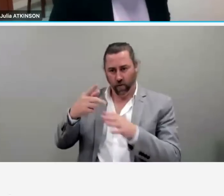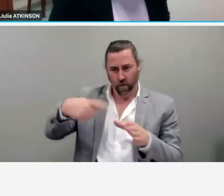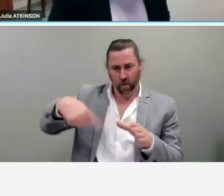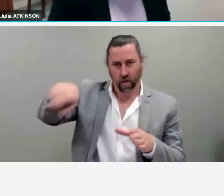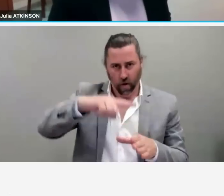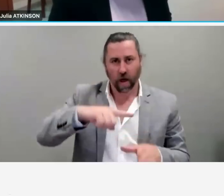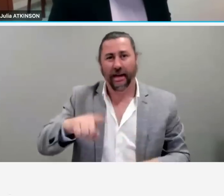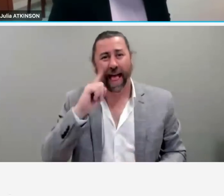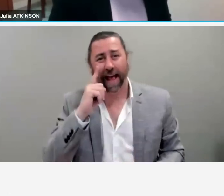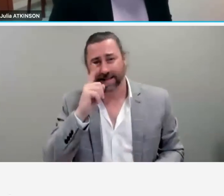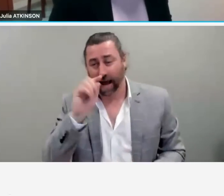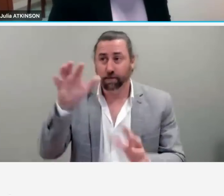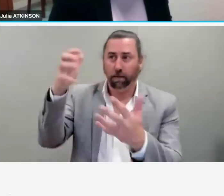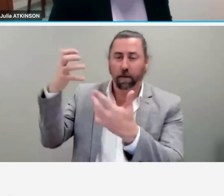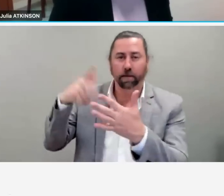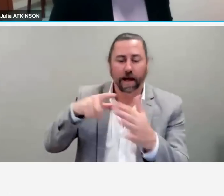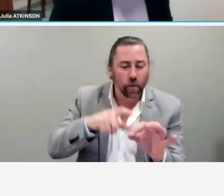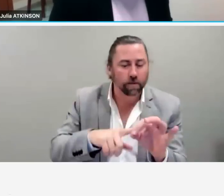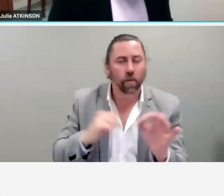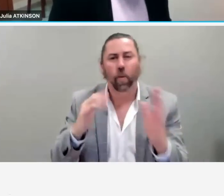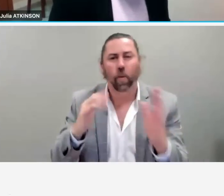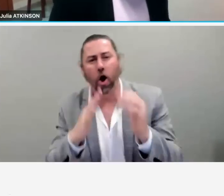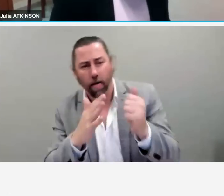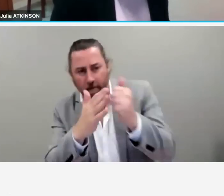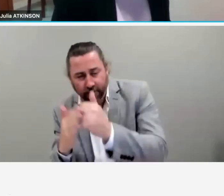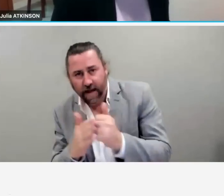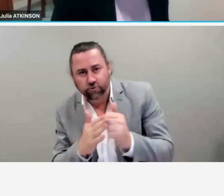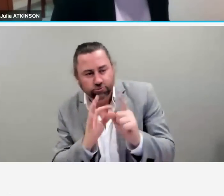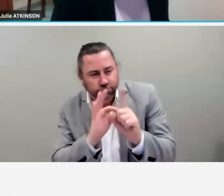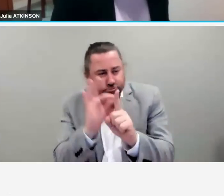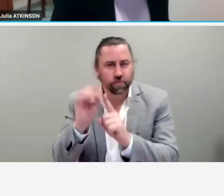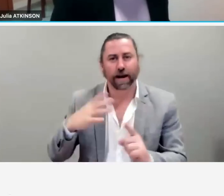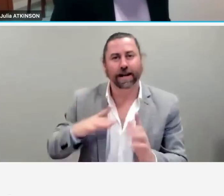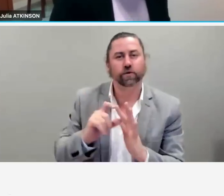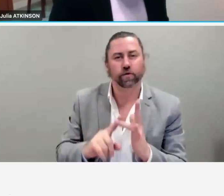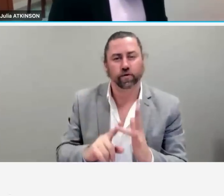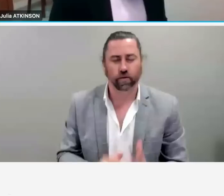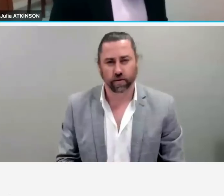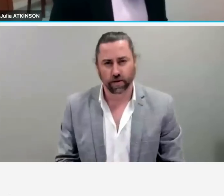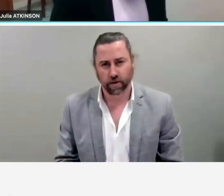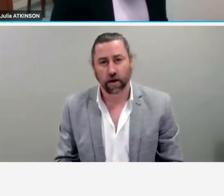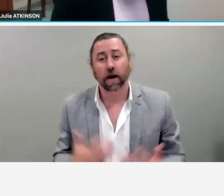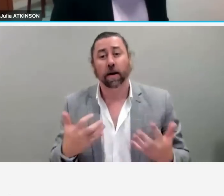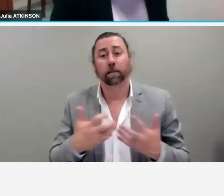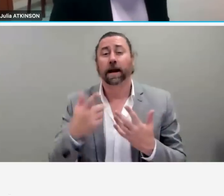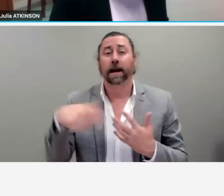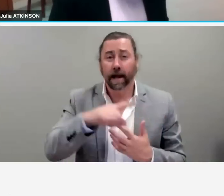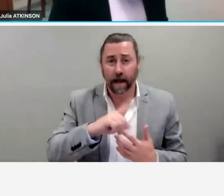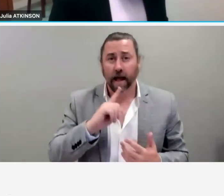access to that equipment or home mod that they need rather than the current arrangement which often sees people saving up package funds before they